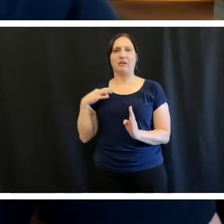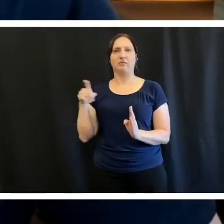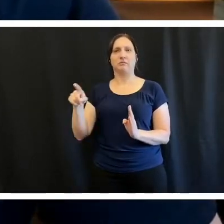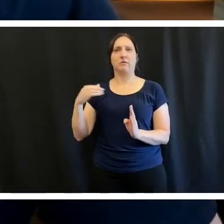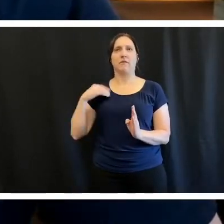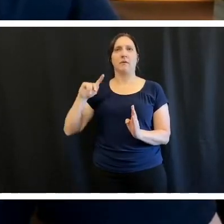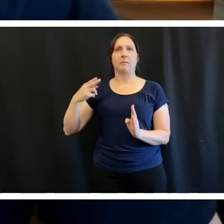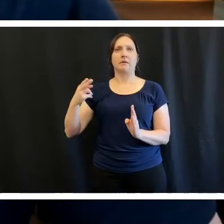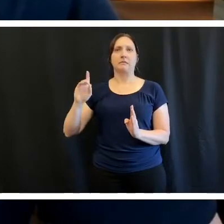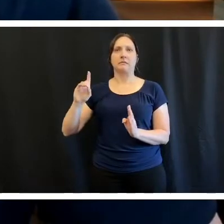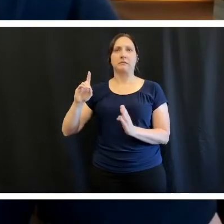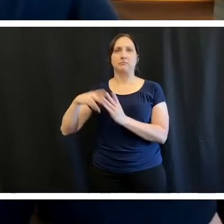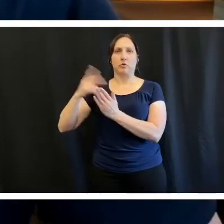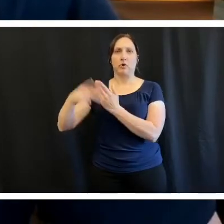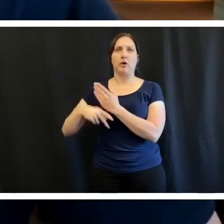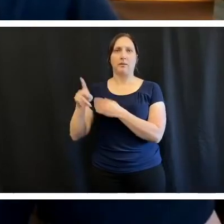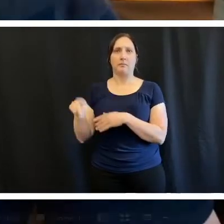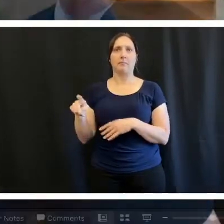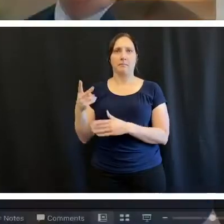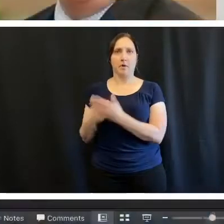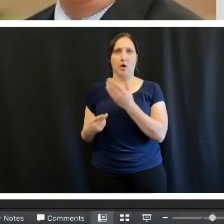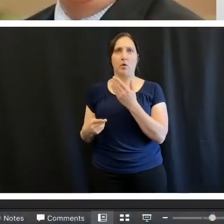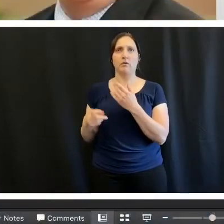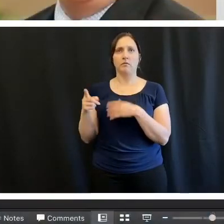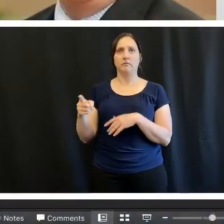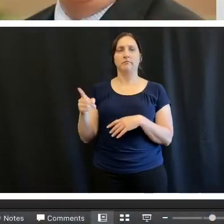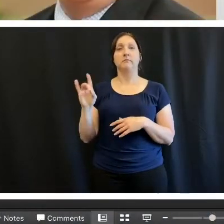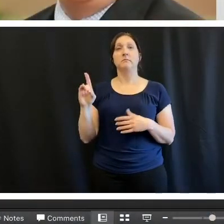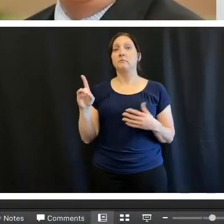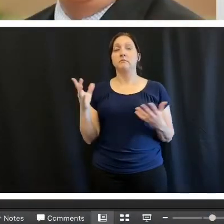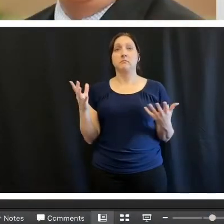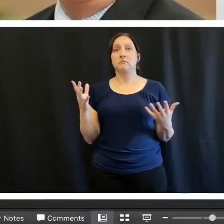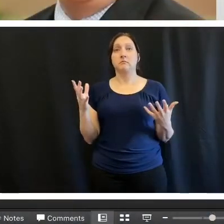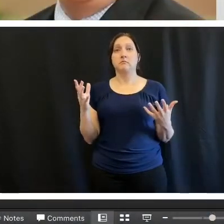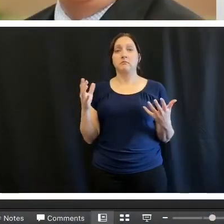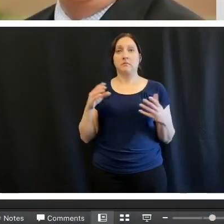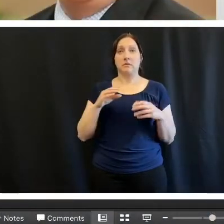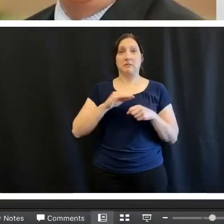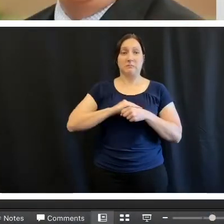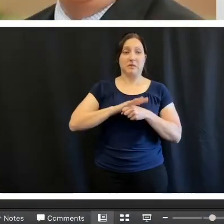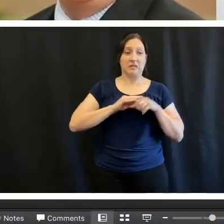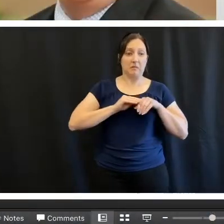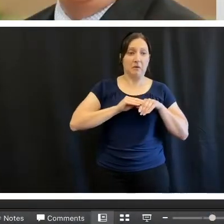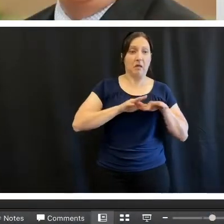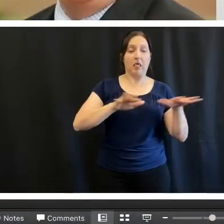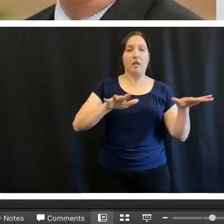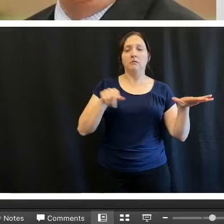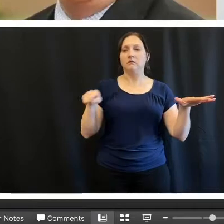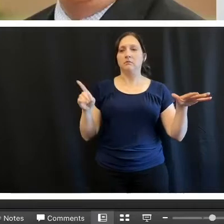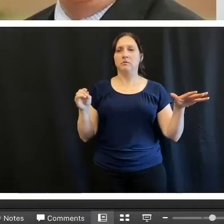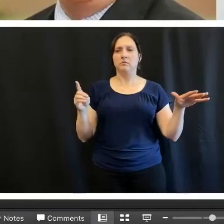When the pandemic hit, they immediately went online to Facebook and offered to help any educator